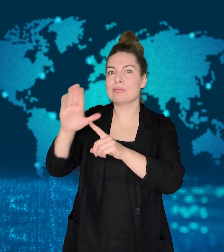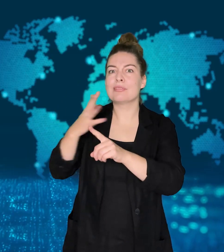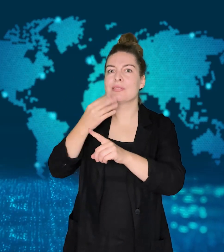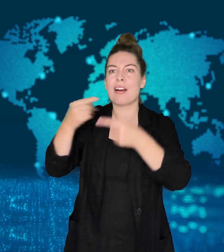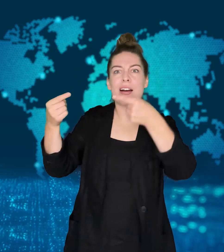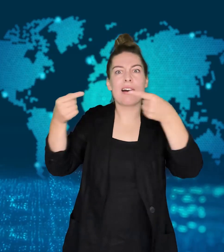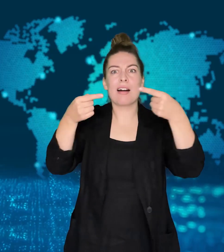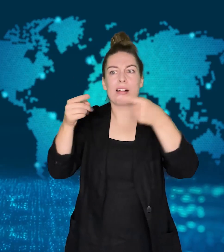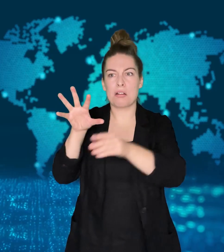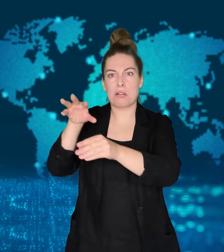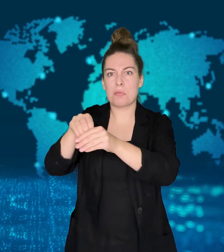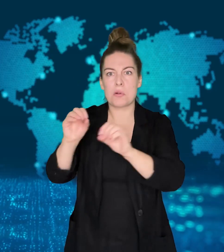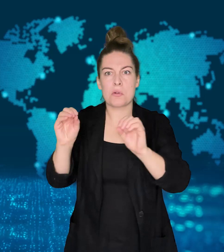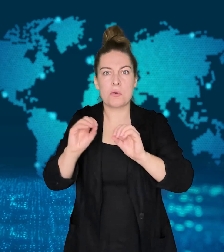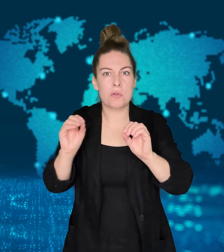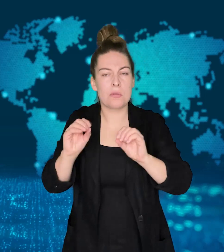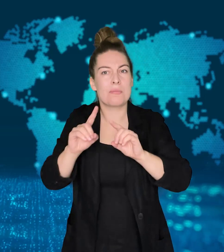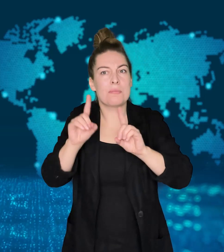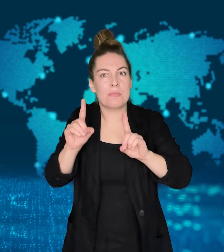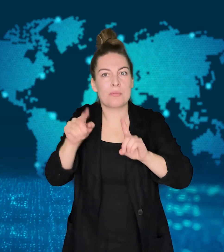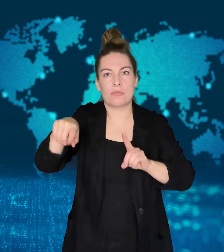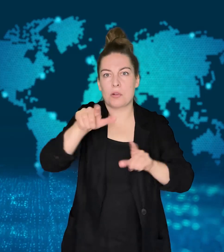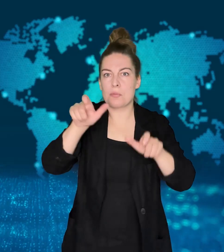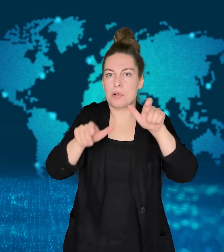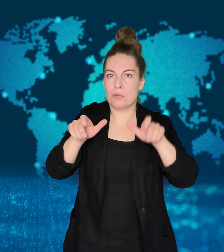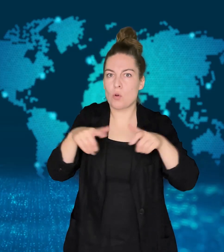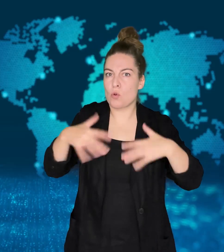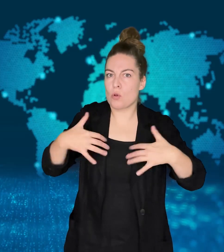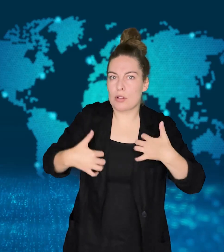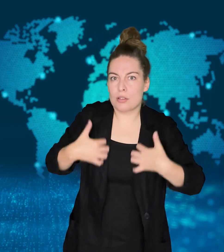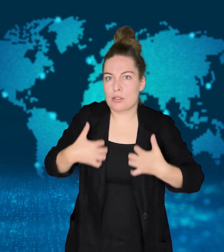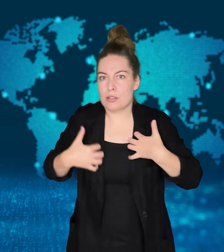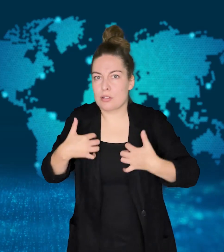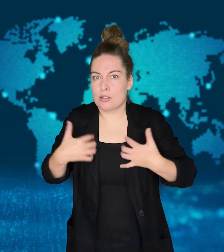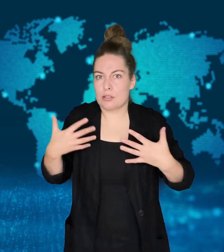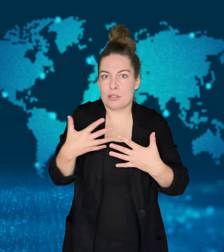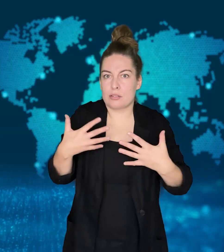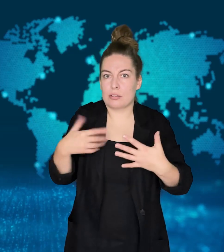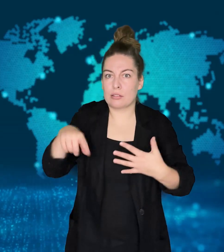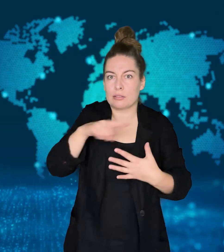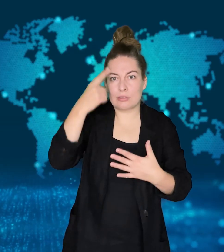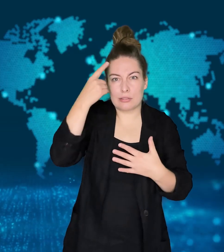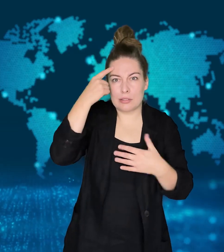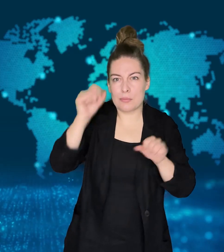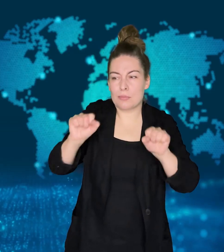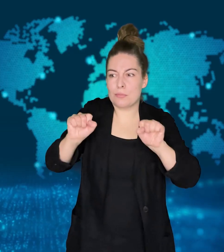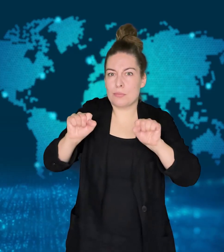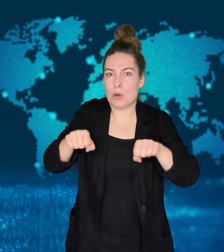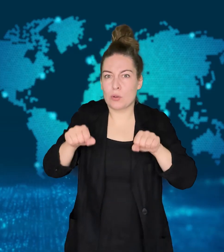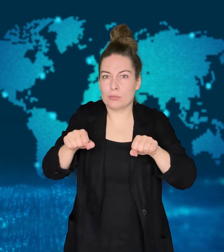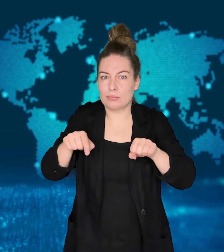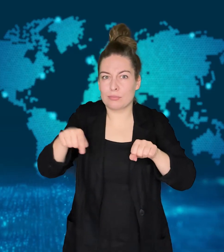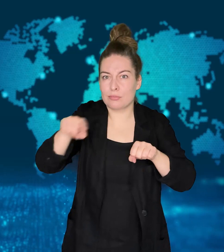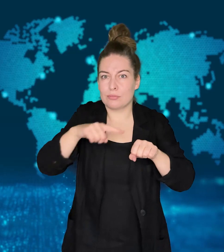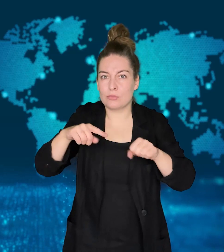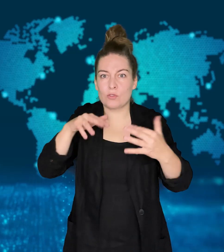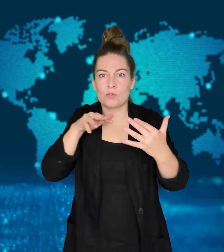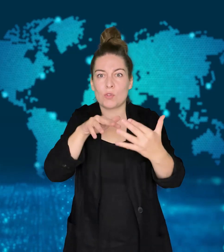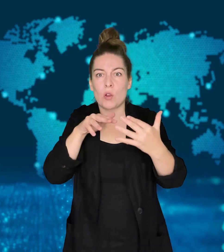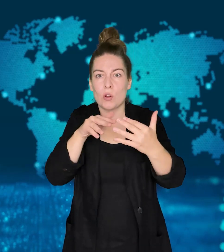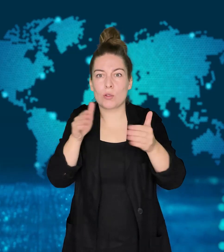the Hamas-Israel war, but is still concerning.